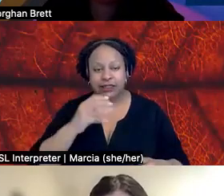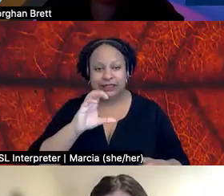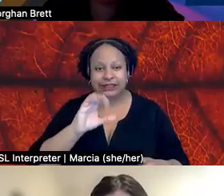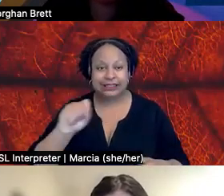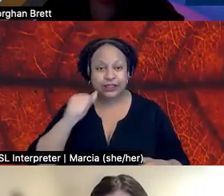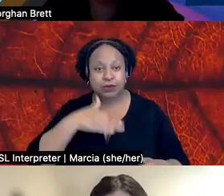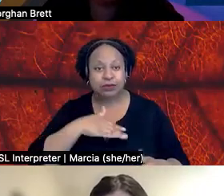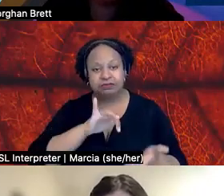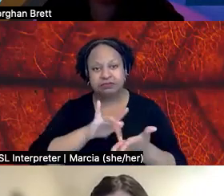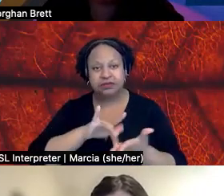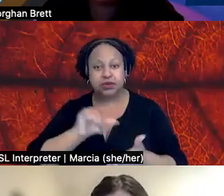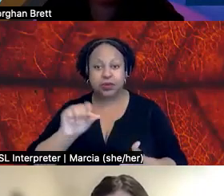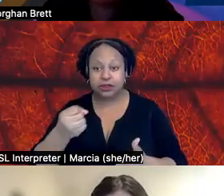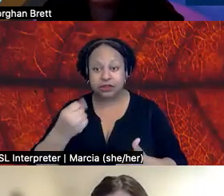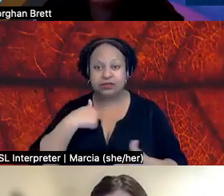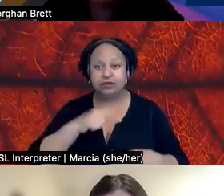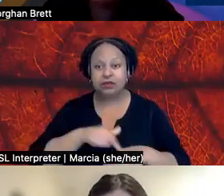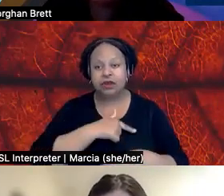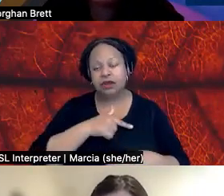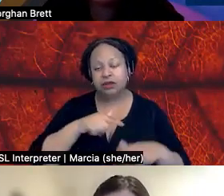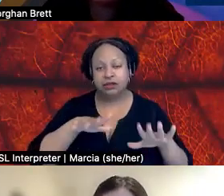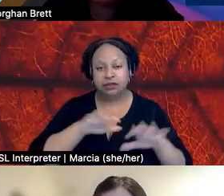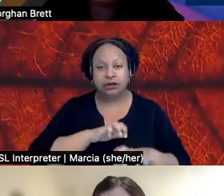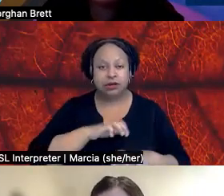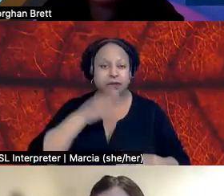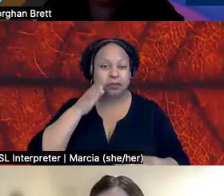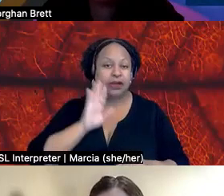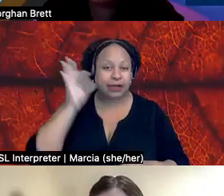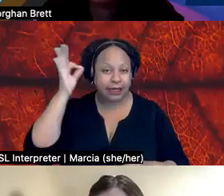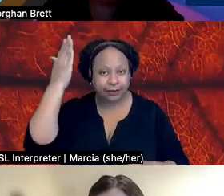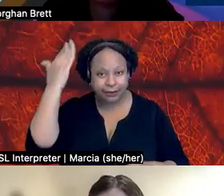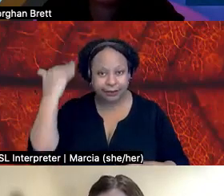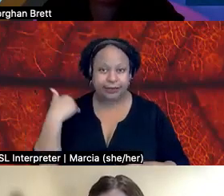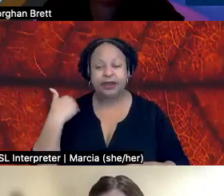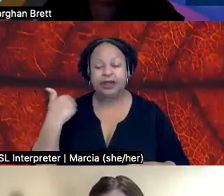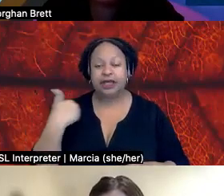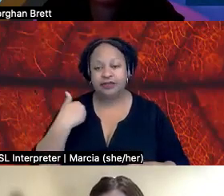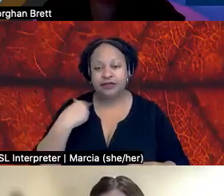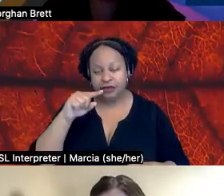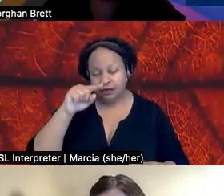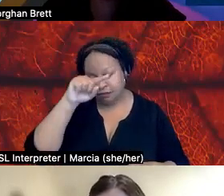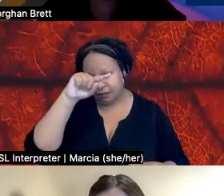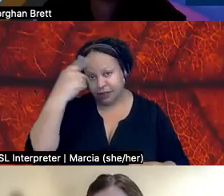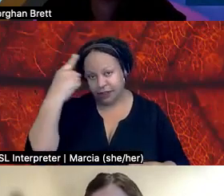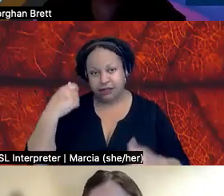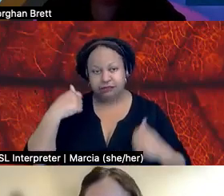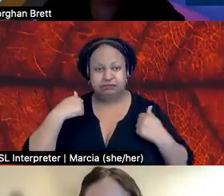I have long dark brown hair and I am wearing a black blazer with a beige